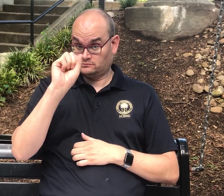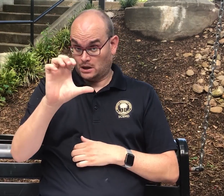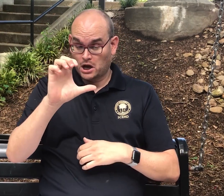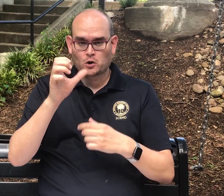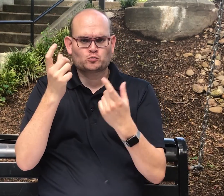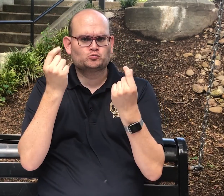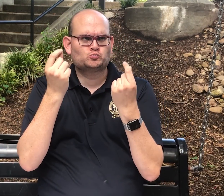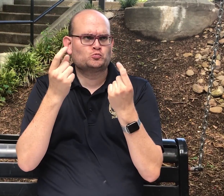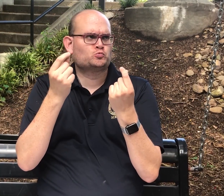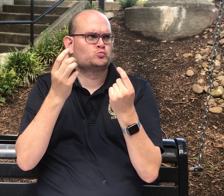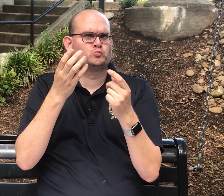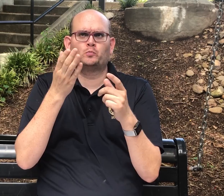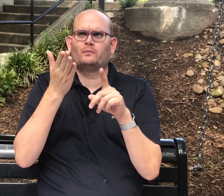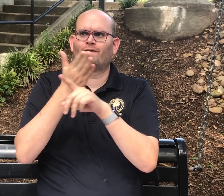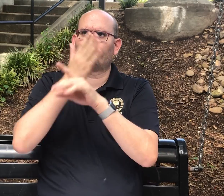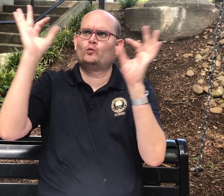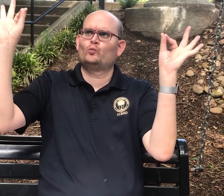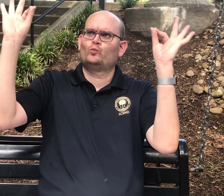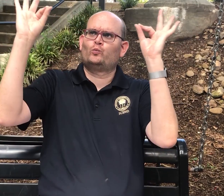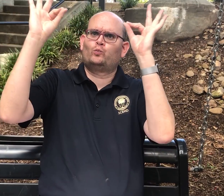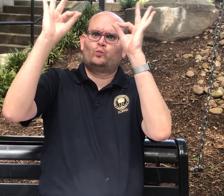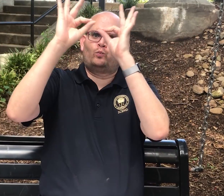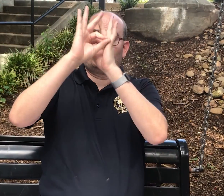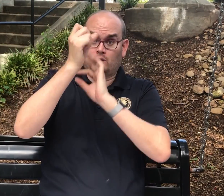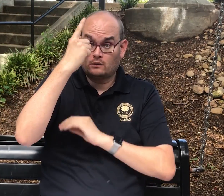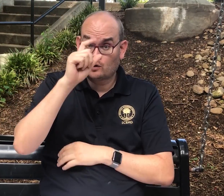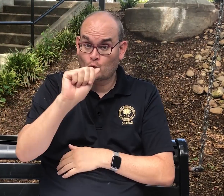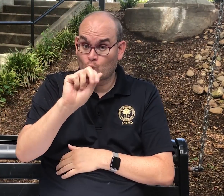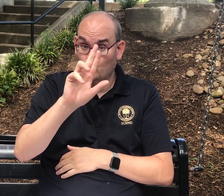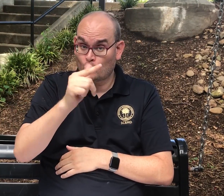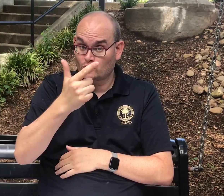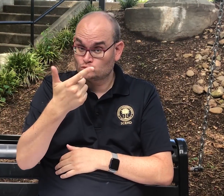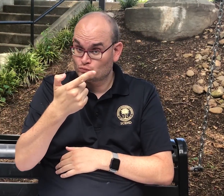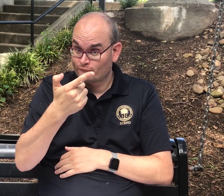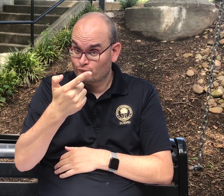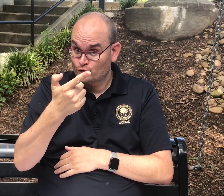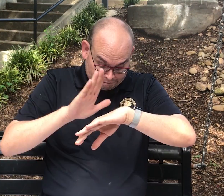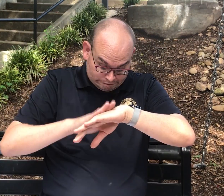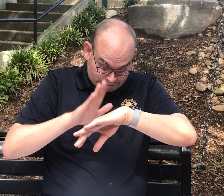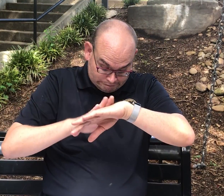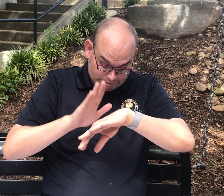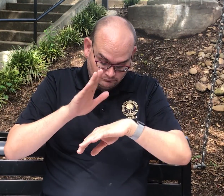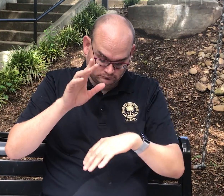IF YOU ARE A RESIDENT OF SOUTH CAROLINA PREPARATION PRIOR TO THE ECLIPSE IS IMPORTANT IT WILL OCCUR ON AUGUST 21 AND IT REQUIRES PREPARATIONS, NOTHING LAST MINUTE.